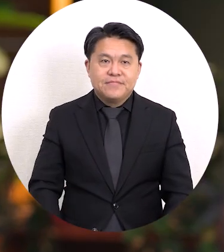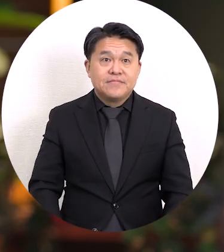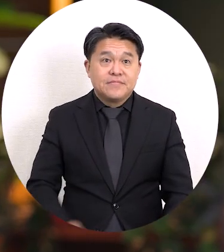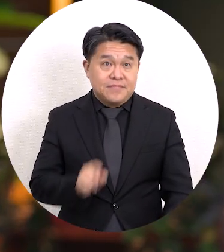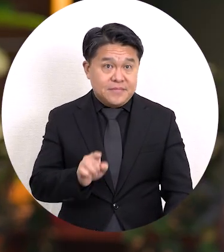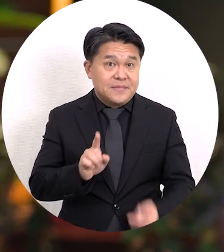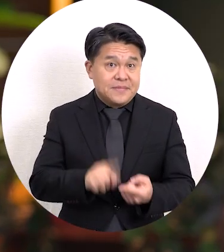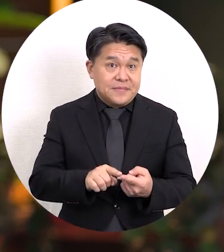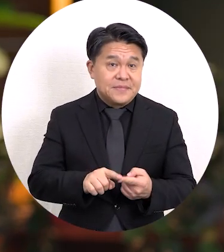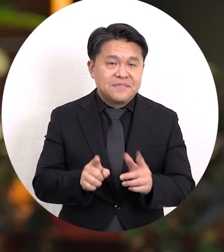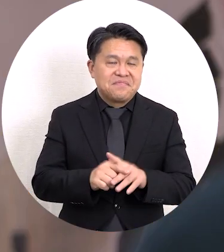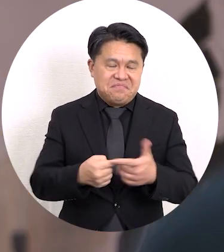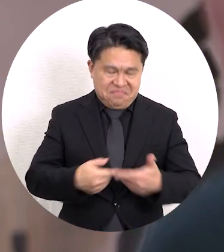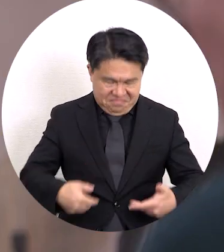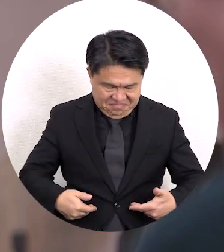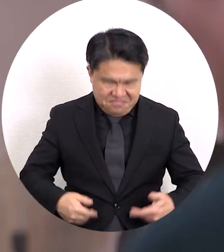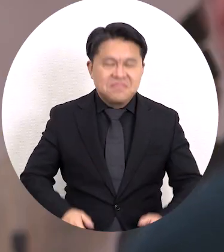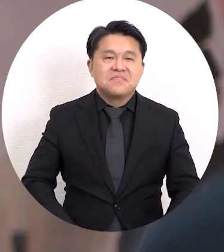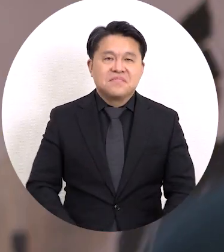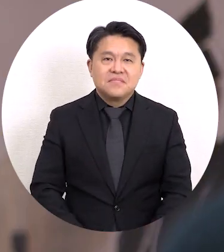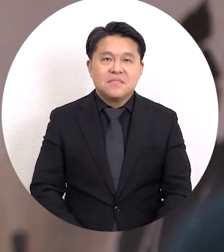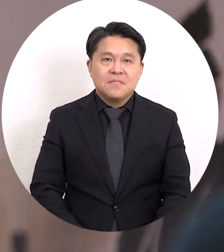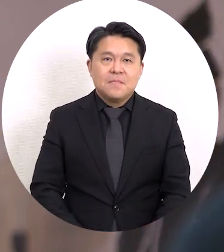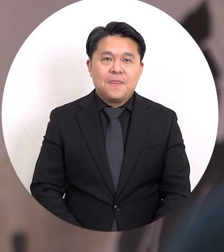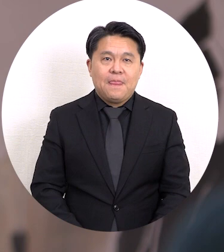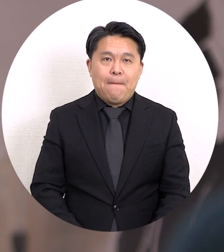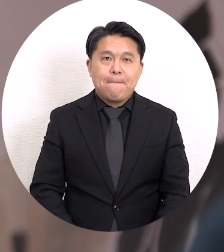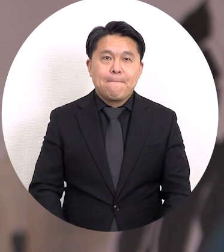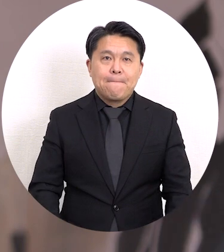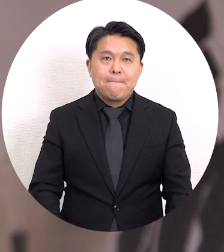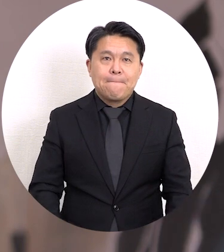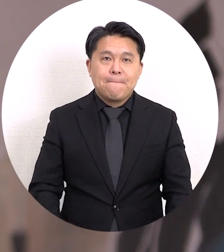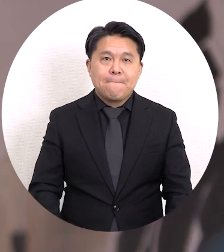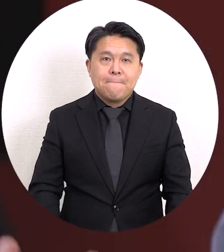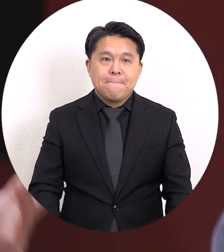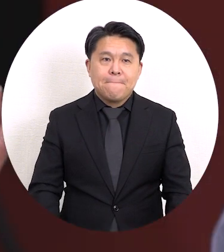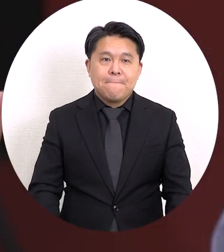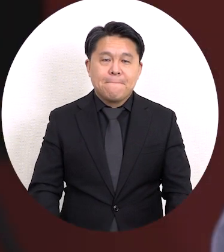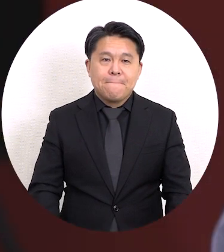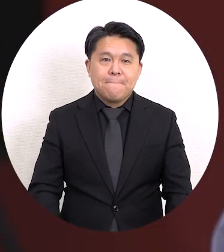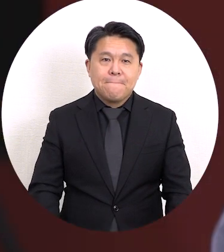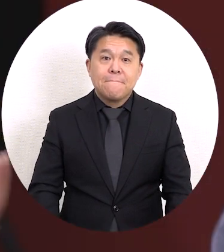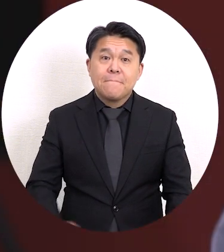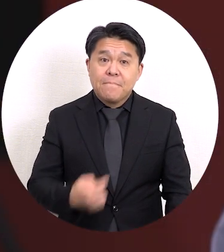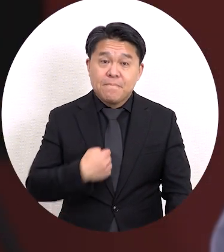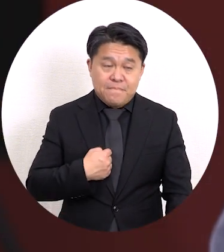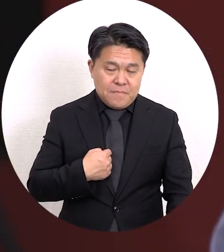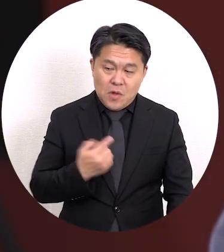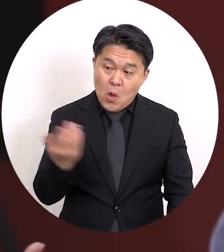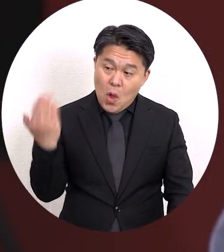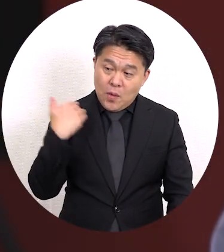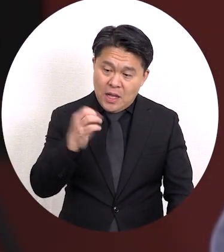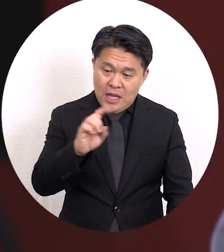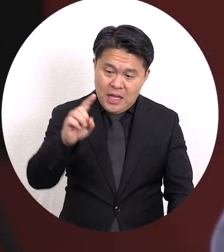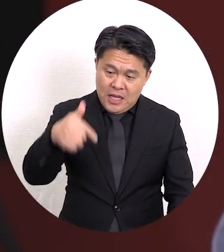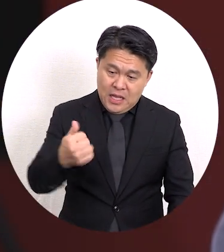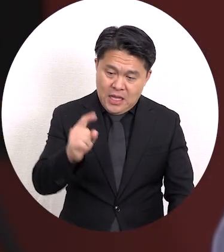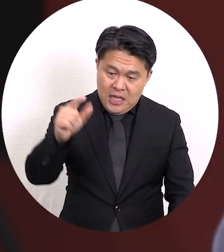as a tool for human survival. Actually, I was really surprised when I recently read Akhakgwebeom ,